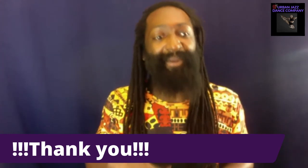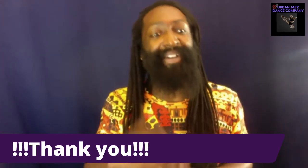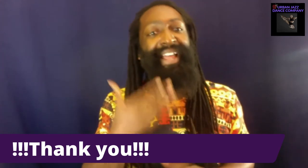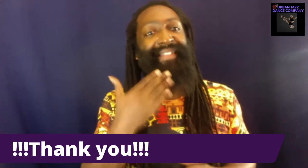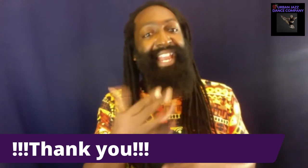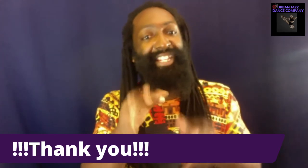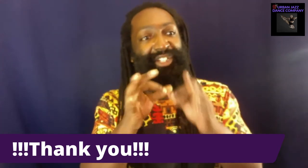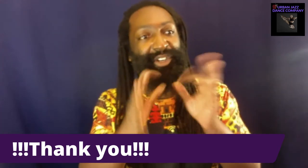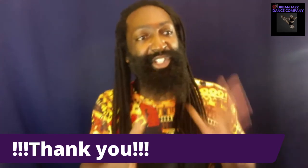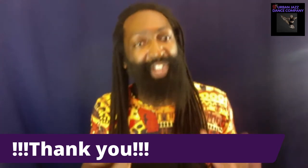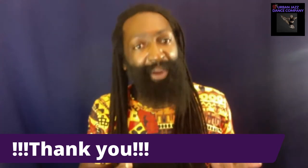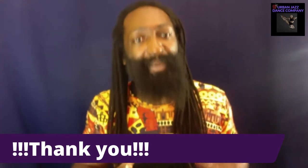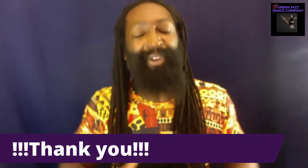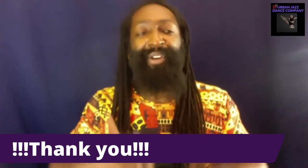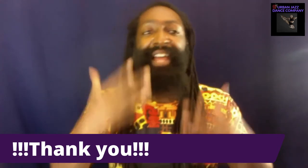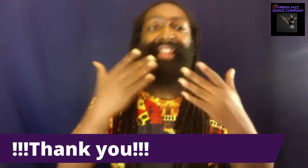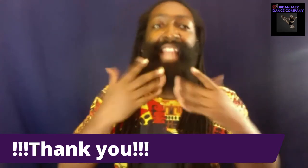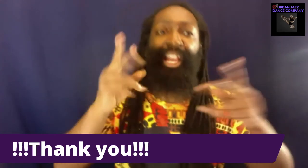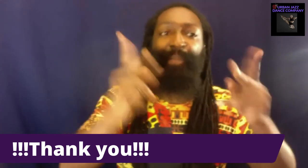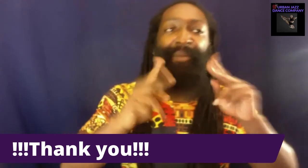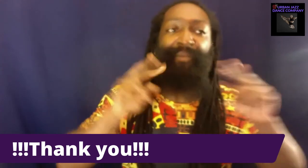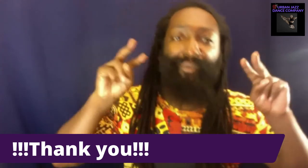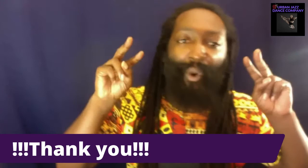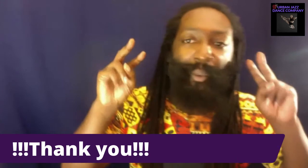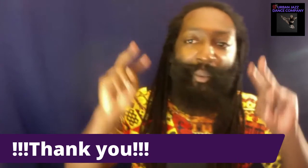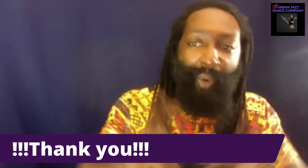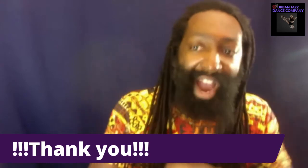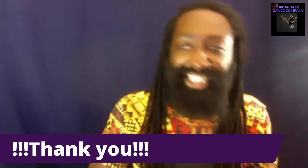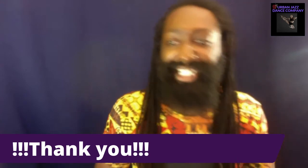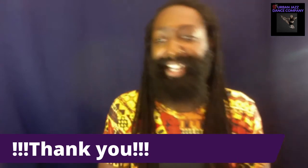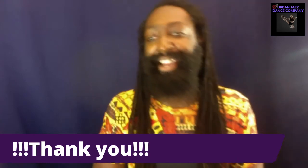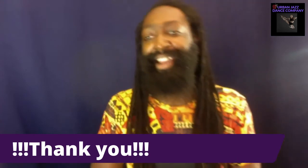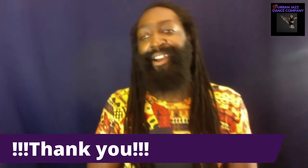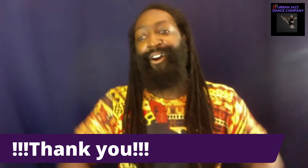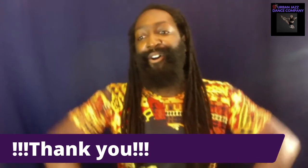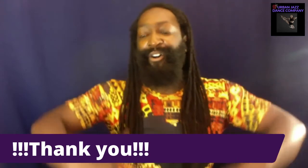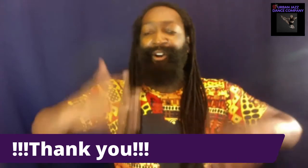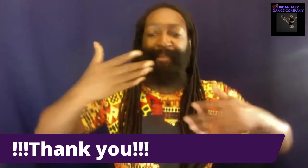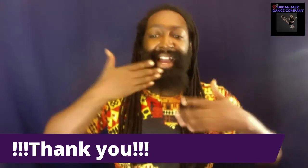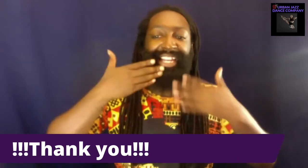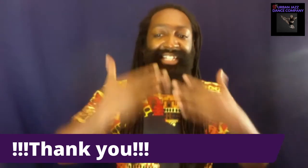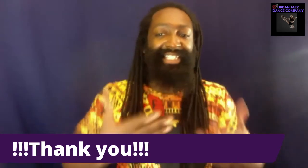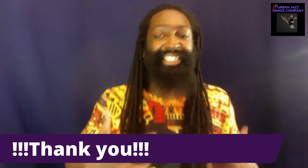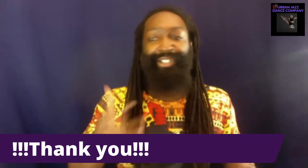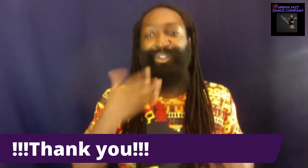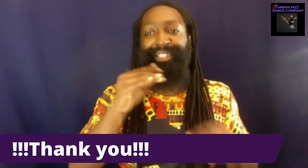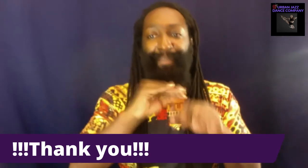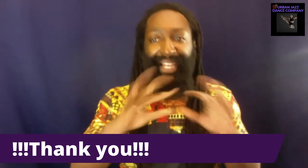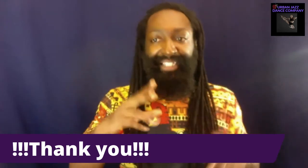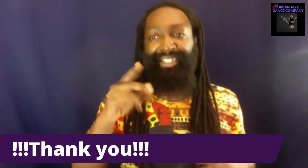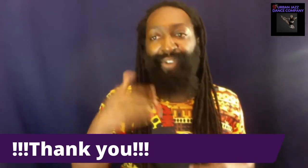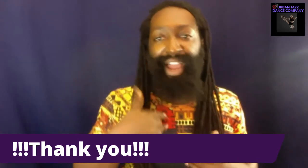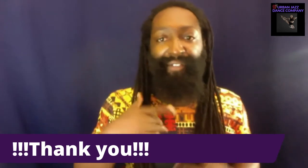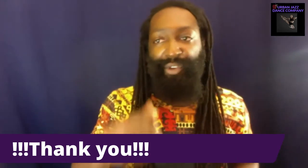you know what I mean. I wanna say thank you to the caption people. Thank you to the interpreters. Thank you for the people who are watching.